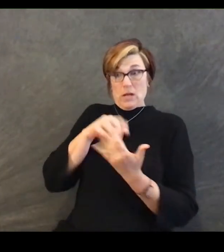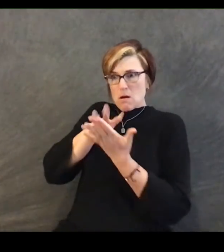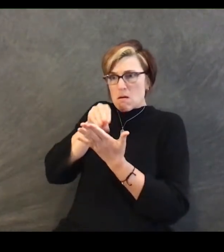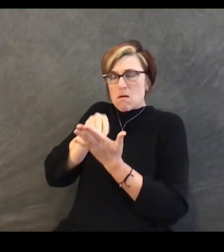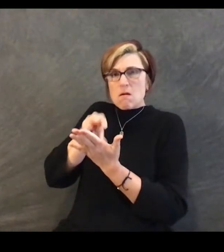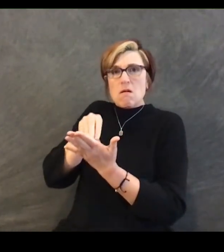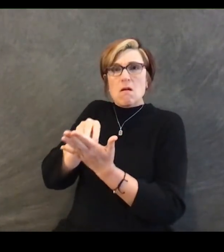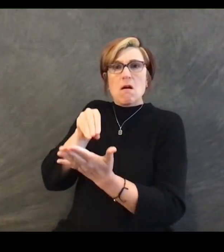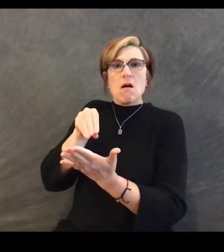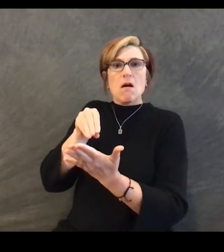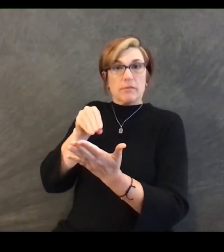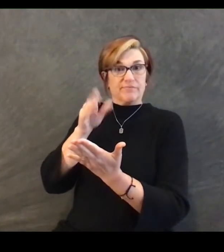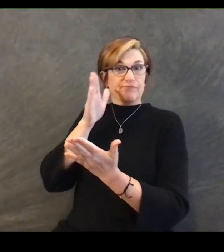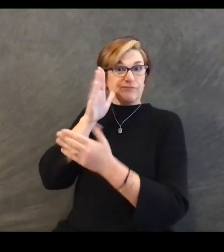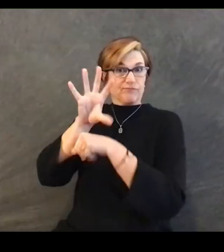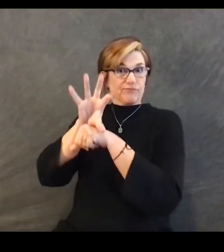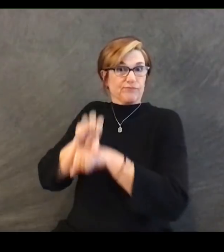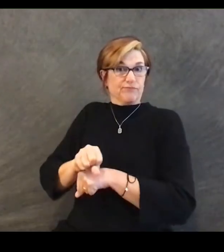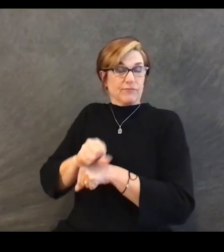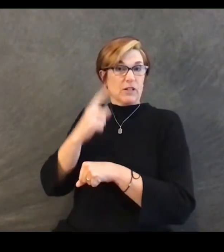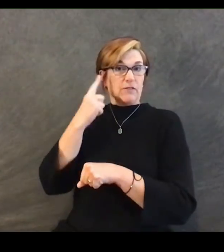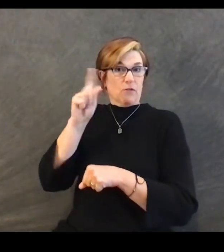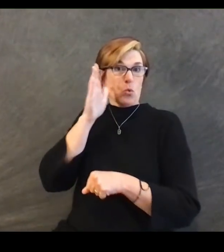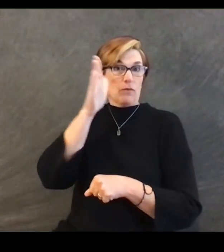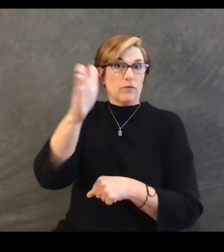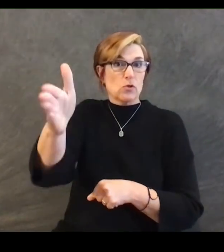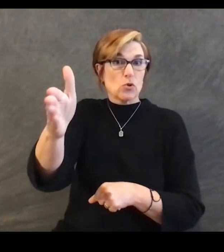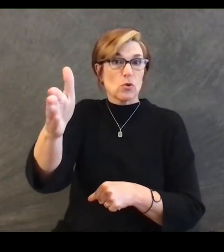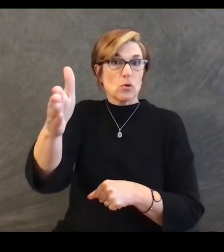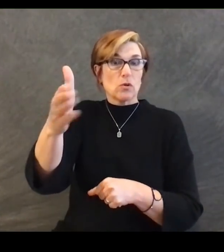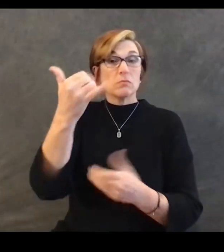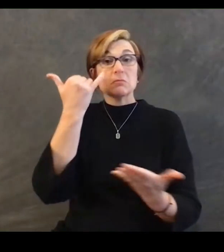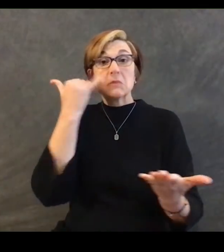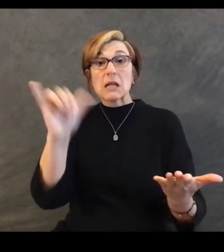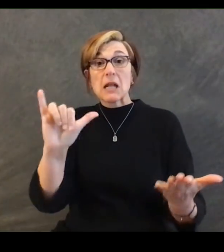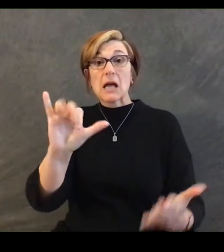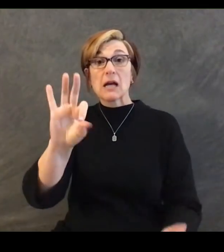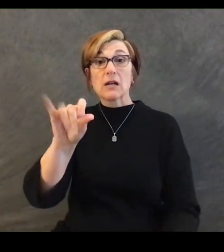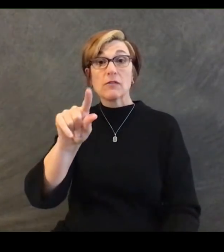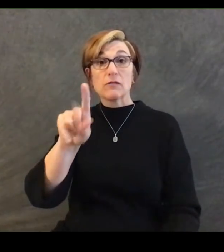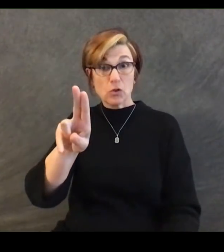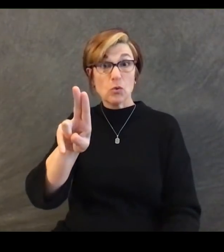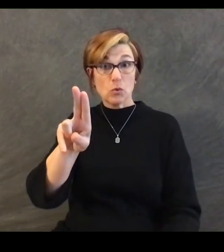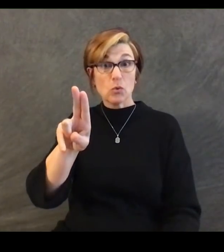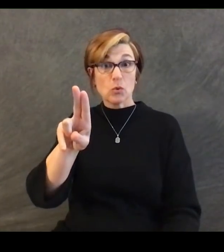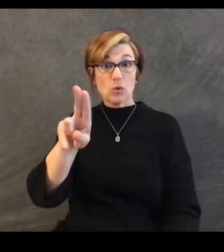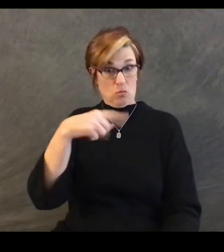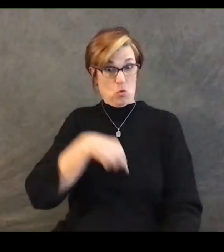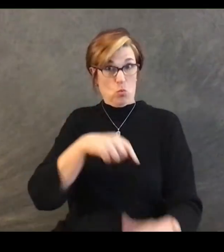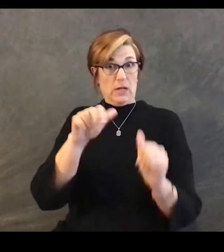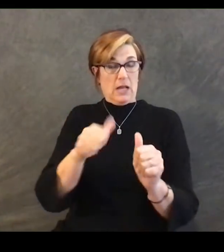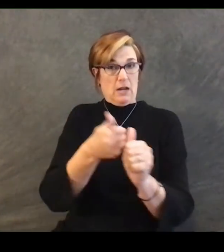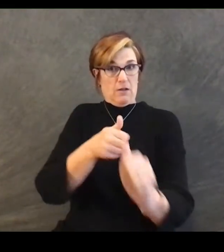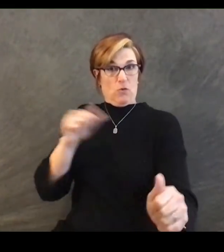not getting the flu which is very devastating also so some of what we're